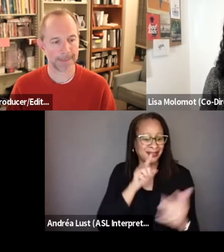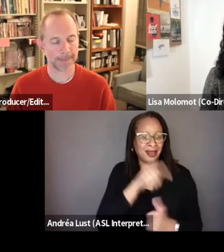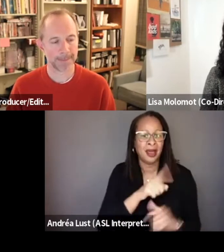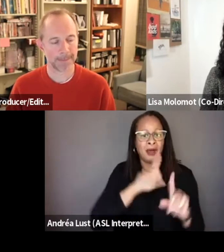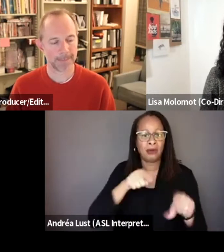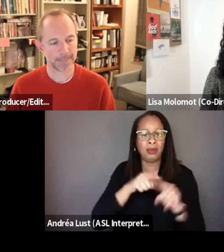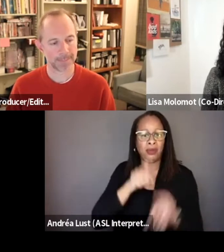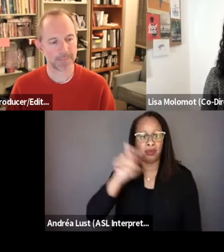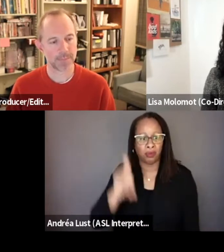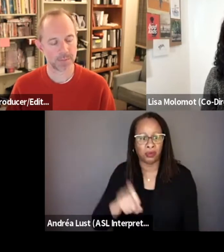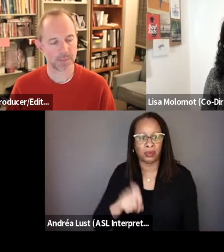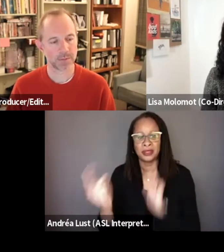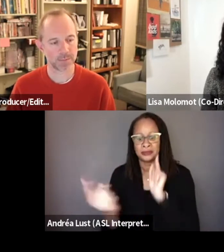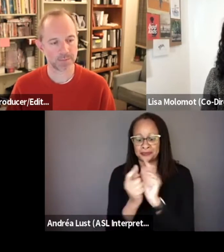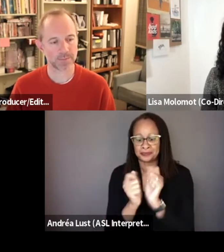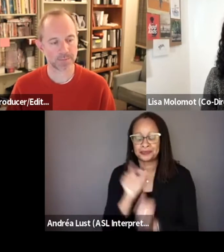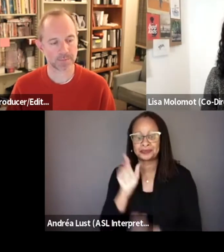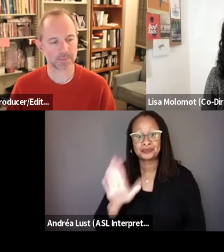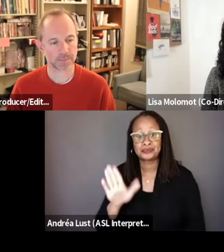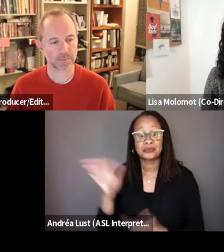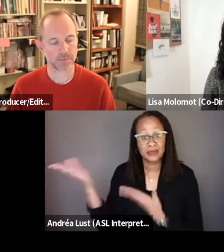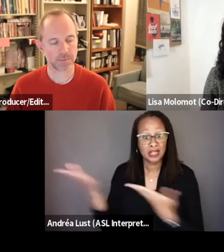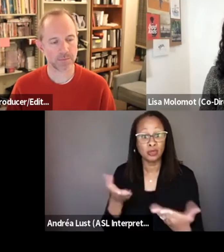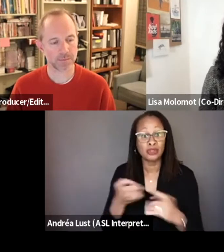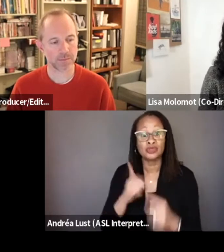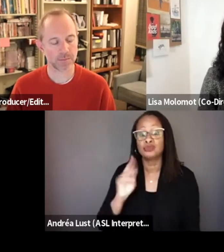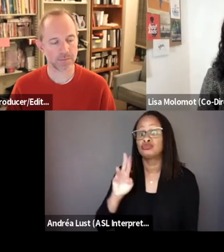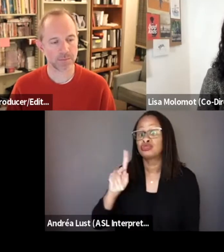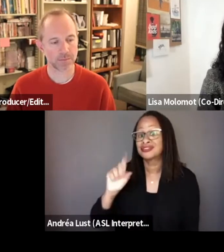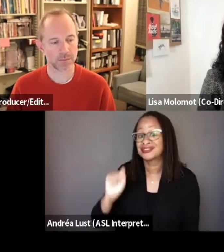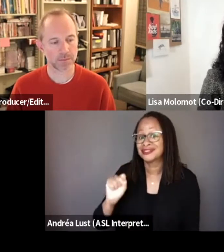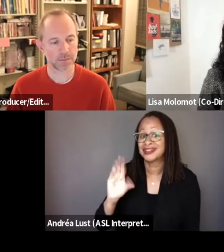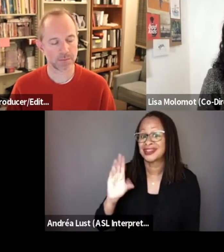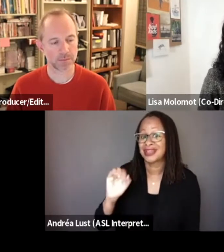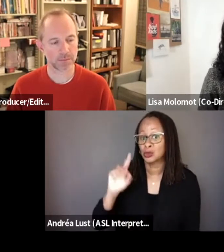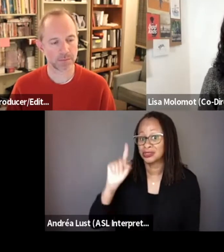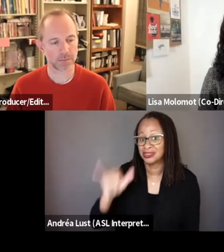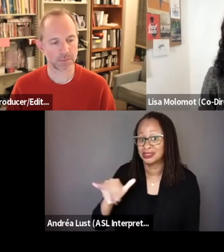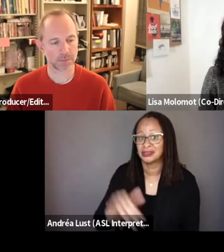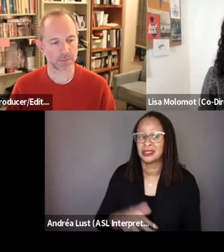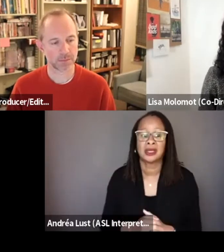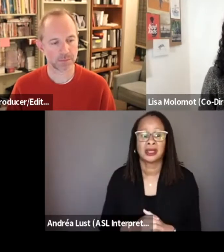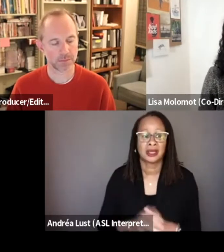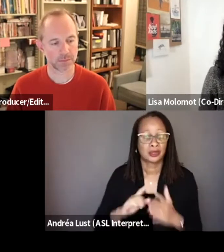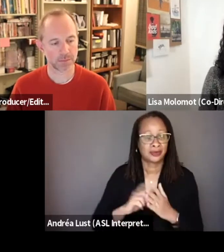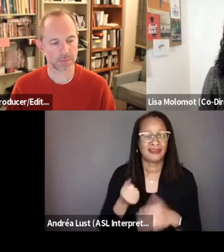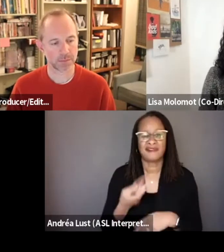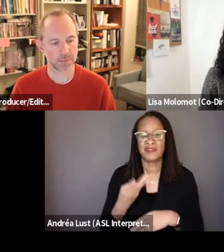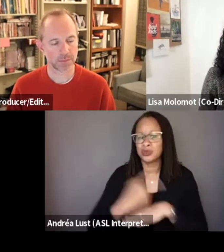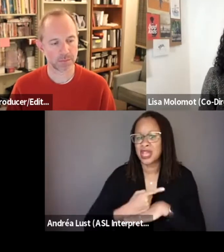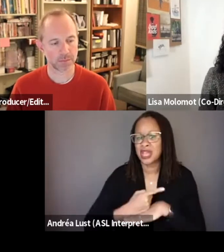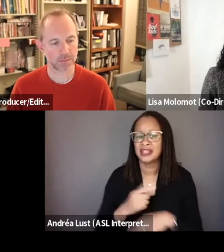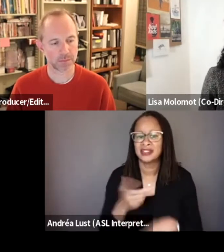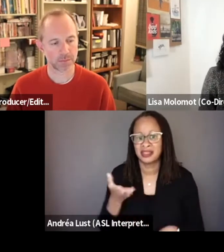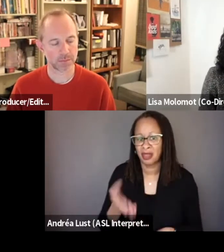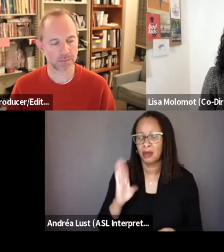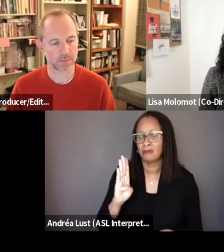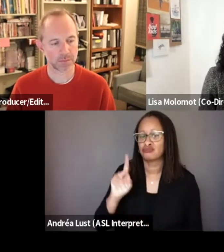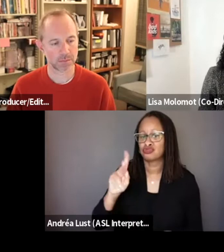and we met with her, and she brought us to Brooks County. And so we spent a few days in Brooks County and we immediately,